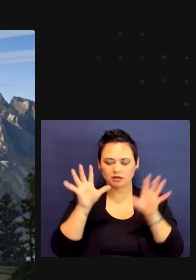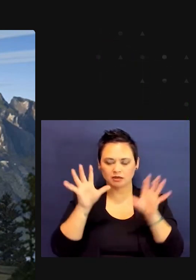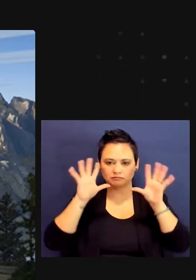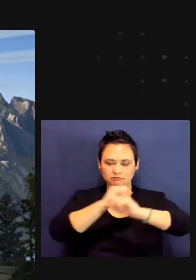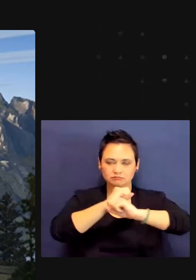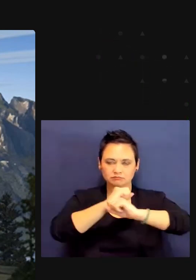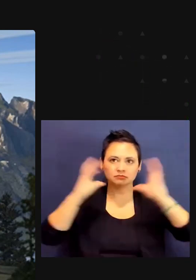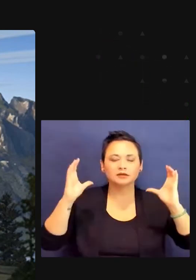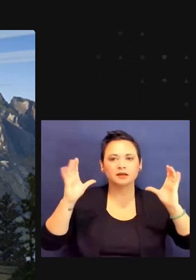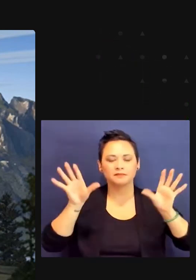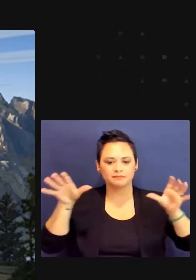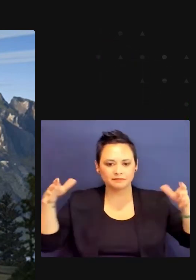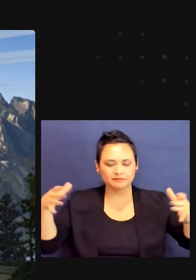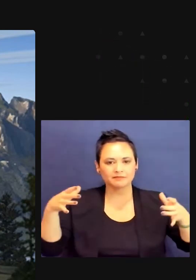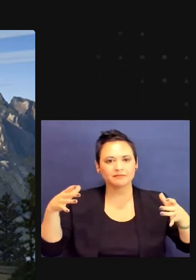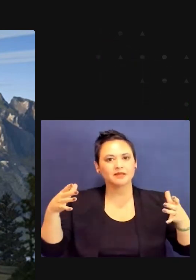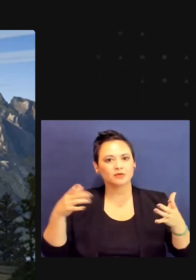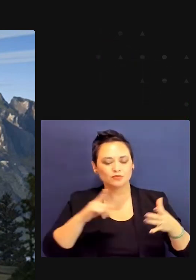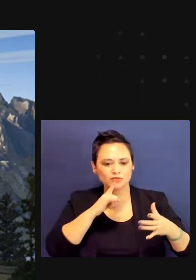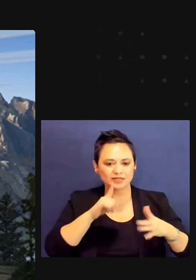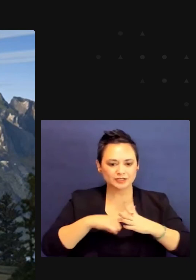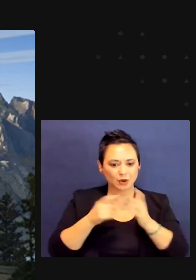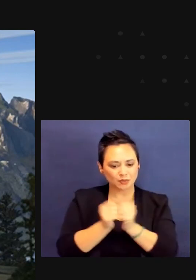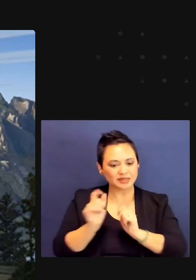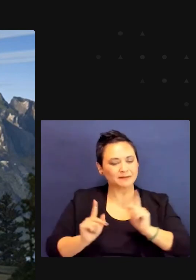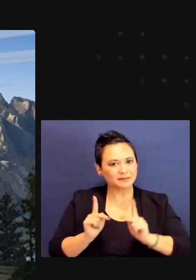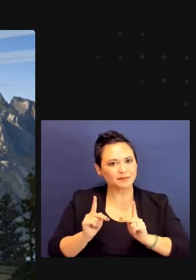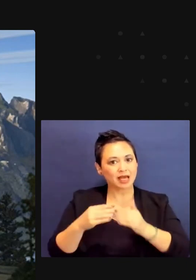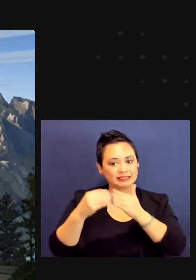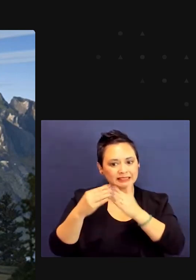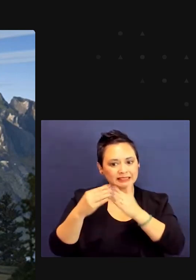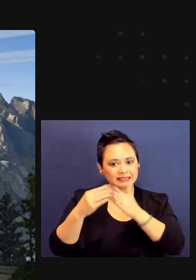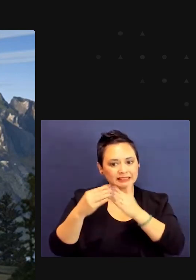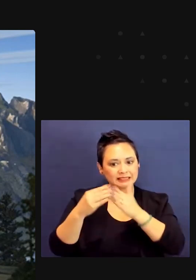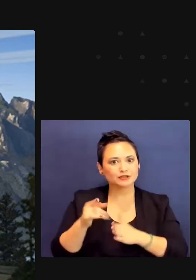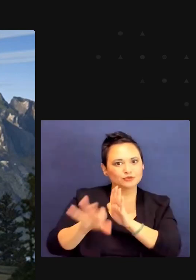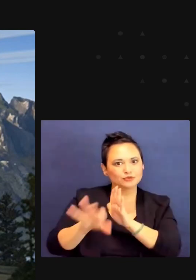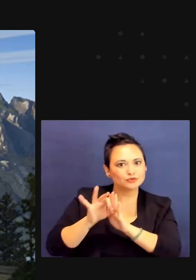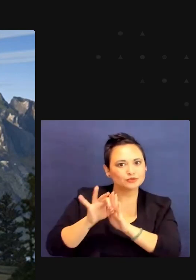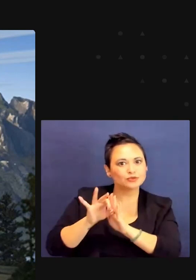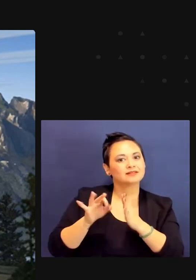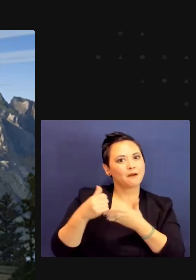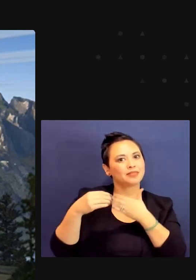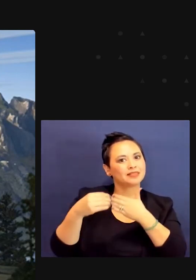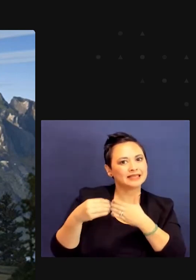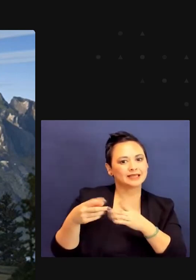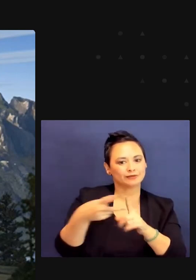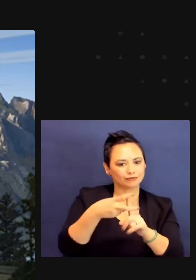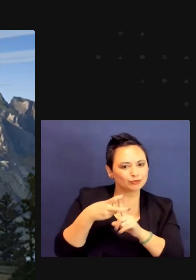to help lead and recruit and drive what your vision and culture is. So again, it's about the people.